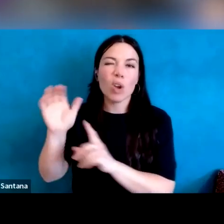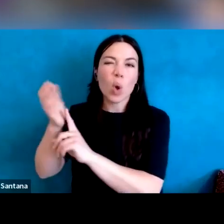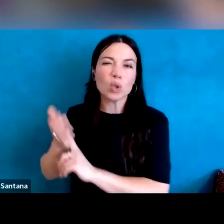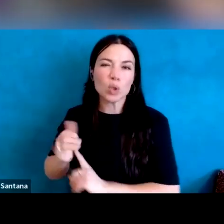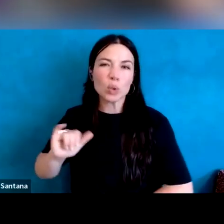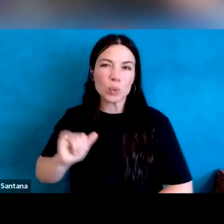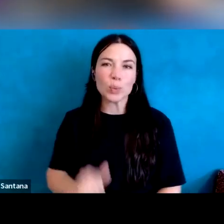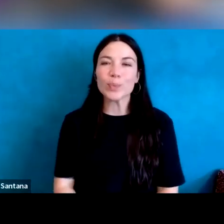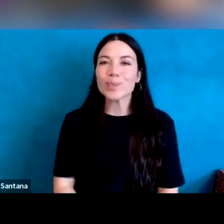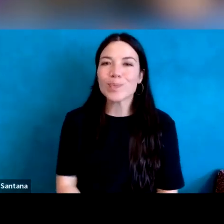Thank you.